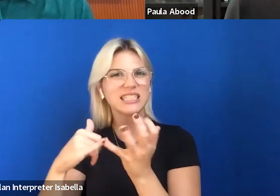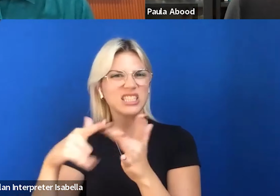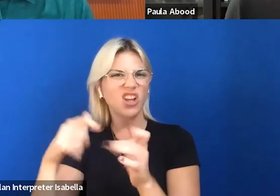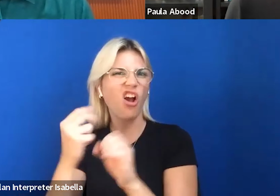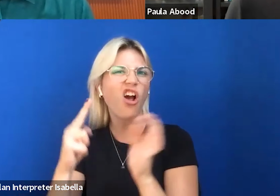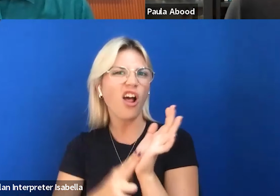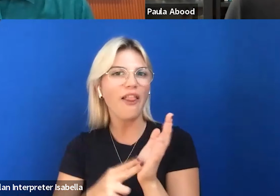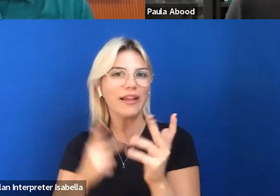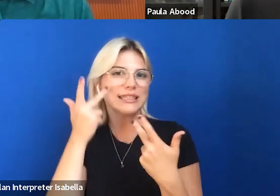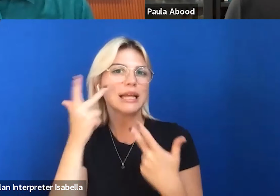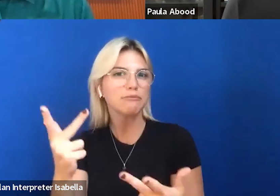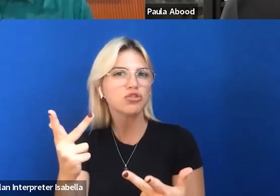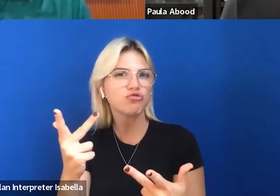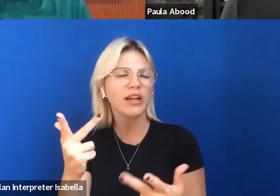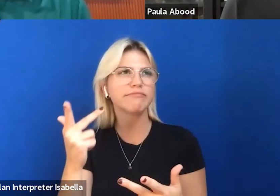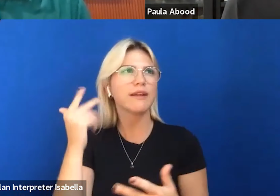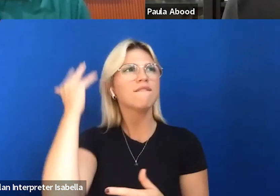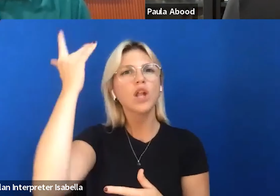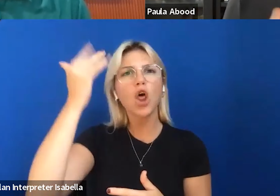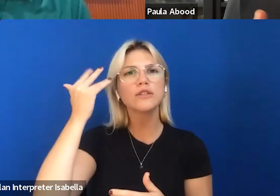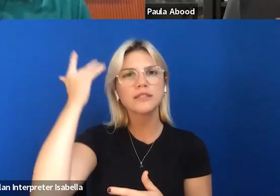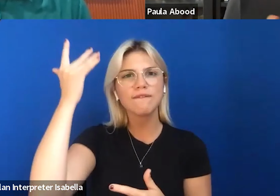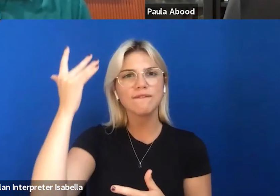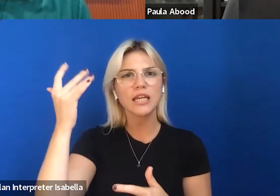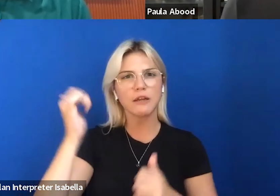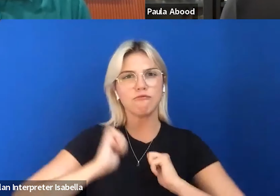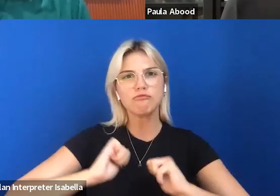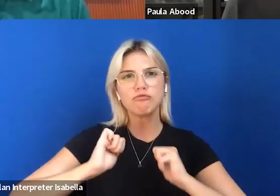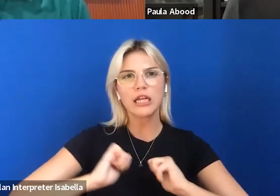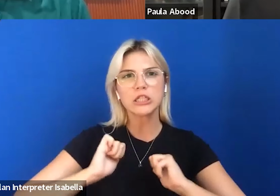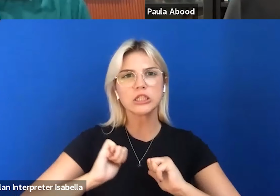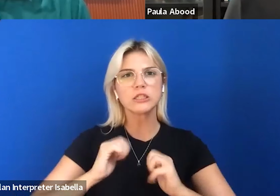philosophy of practice that is grounded in ethical, respectful,